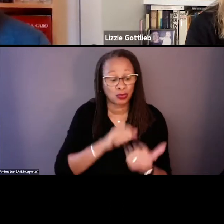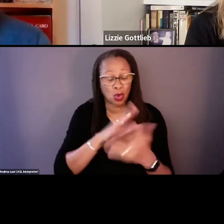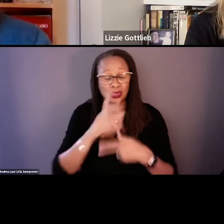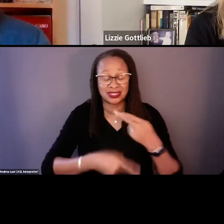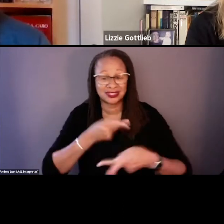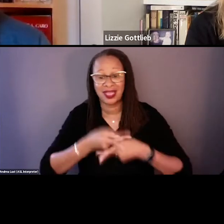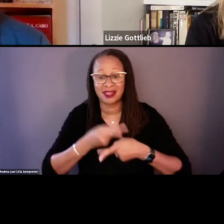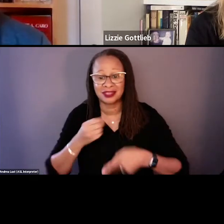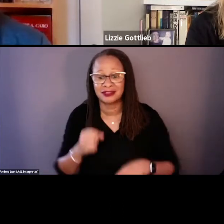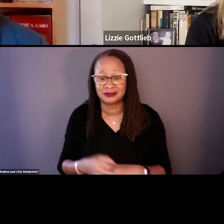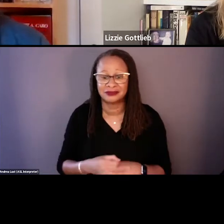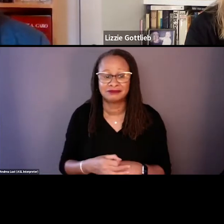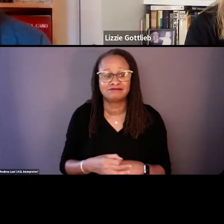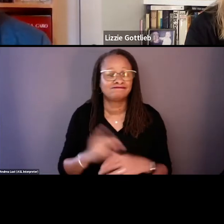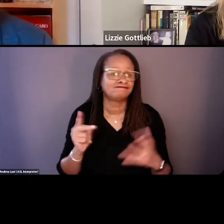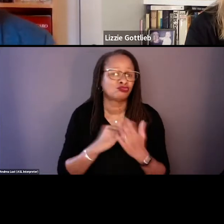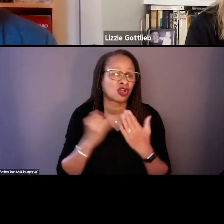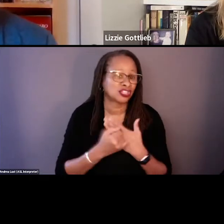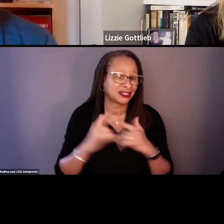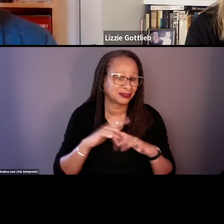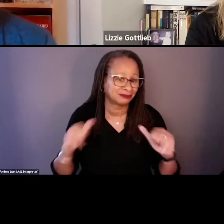to approach these kinds of projects.